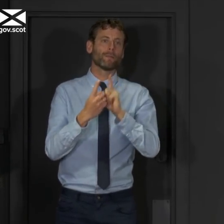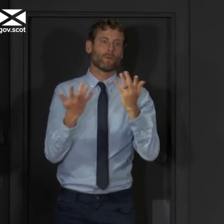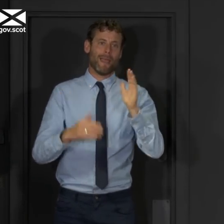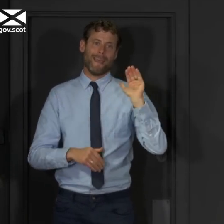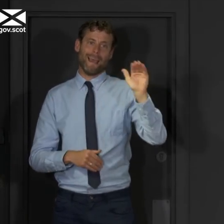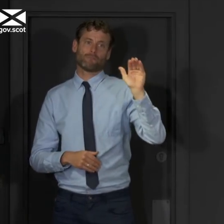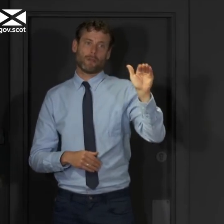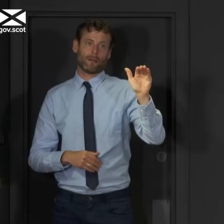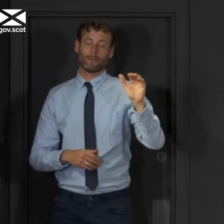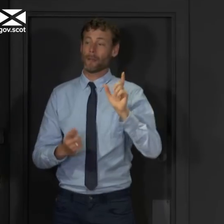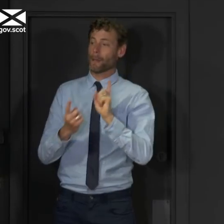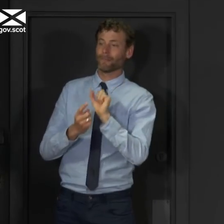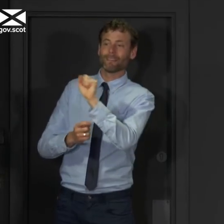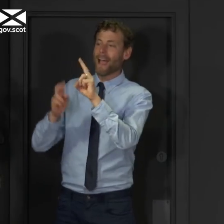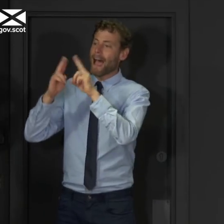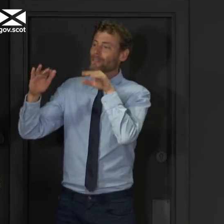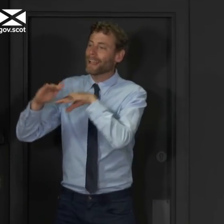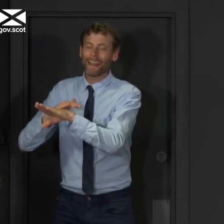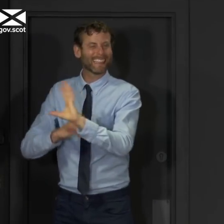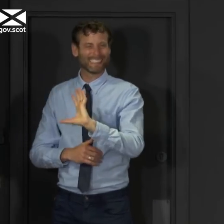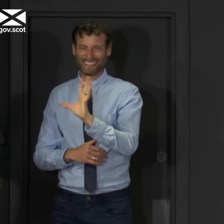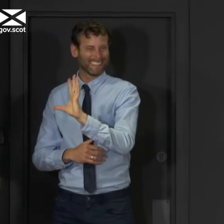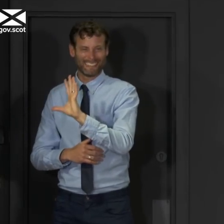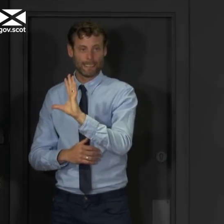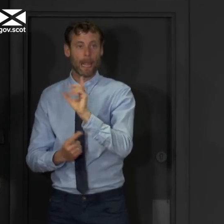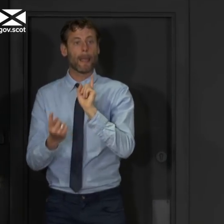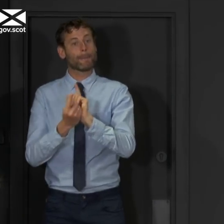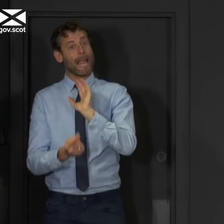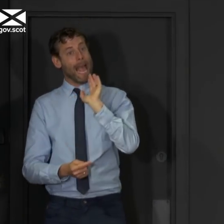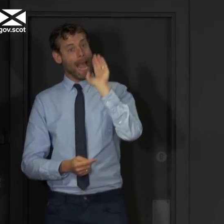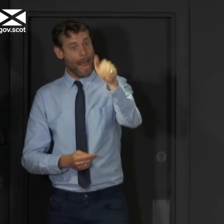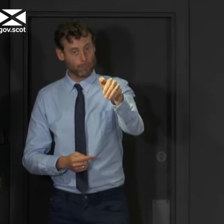go indoors, and you must stay 2 metres apart from members of the other household.